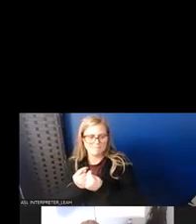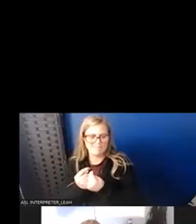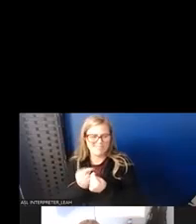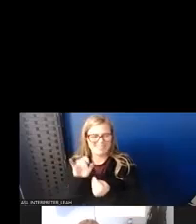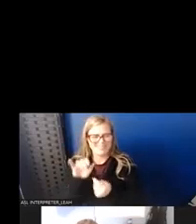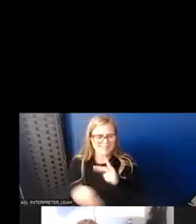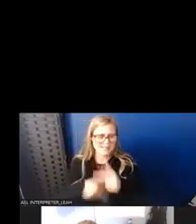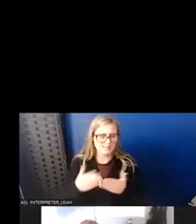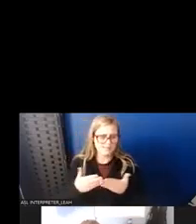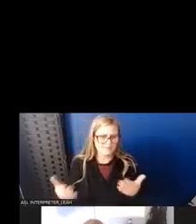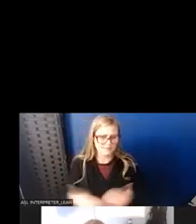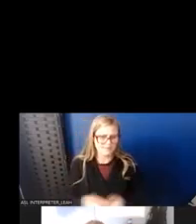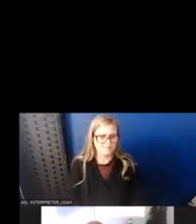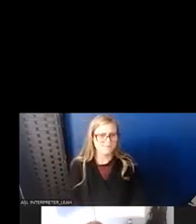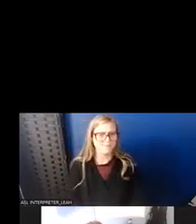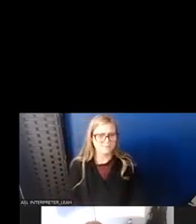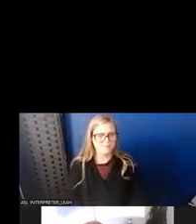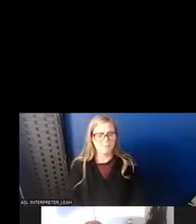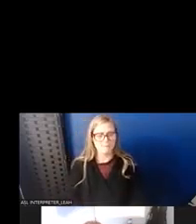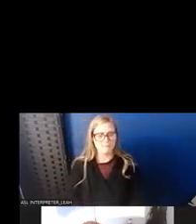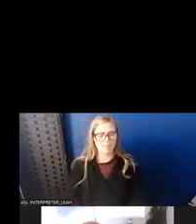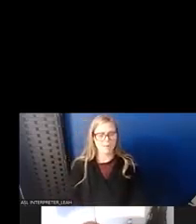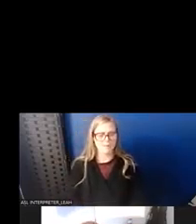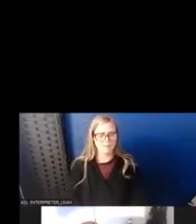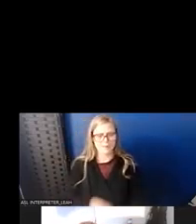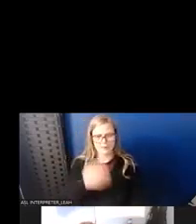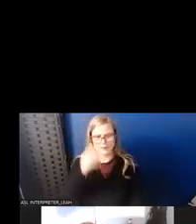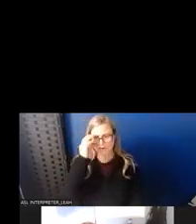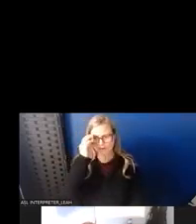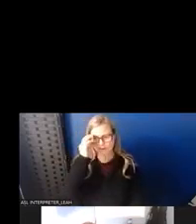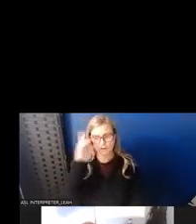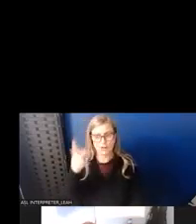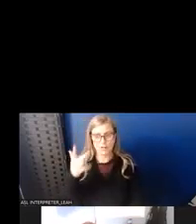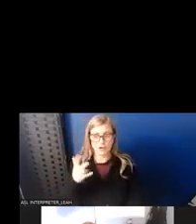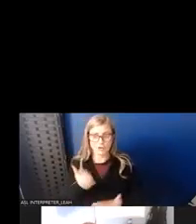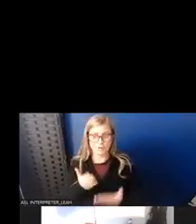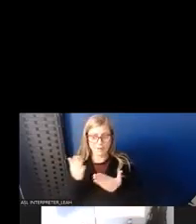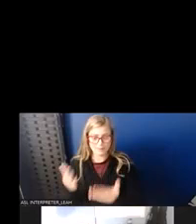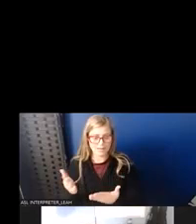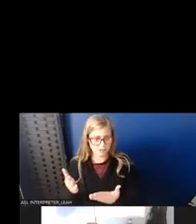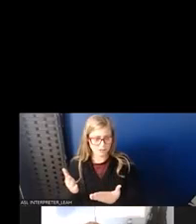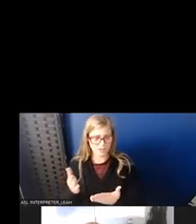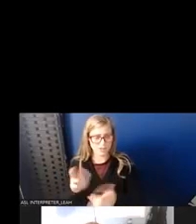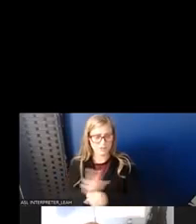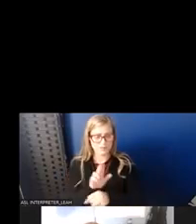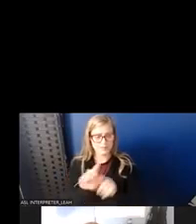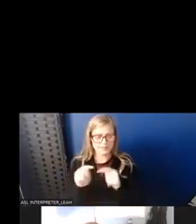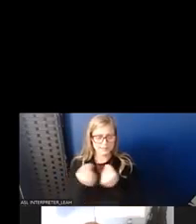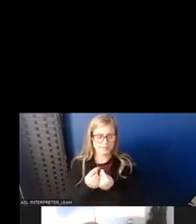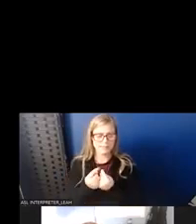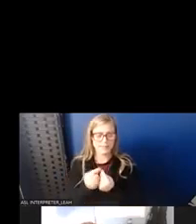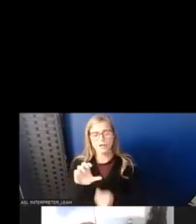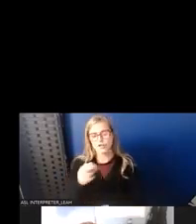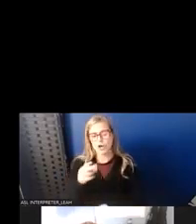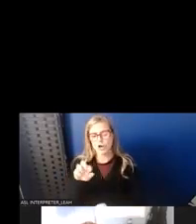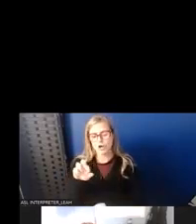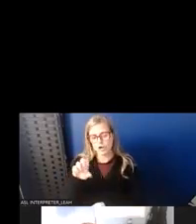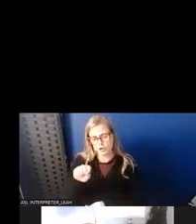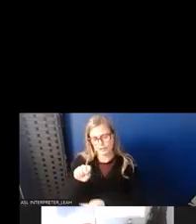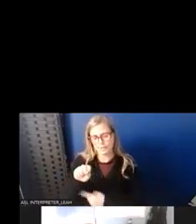So the third recommendation is using team charters. So, we all do our best to get to know each other, be good